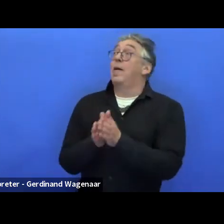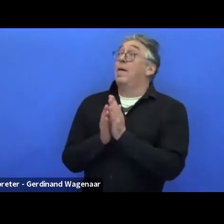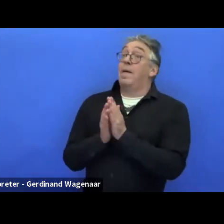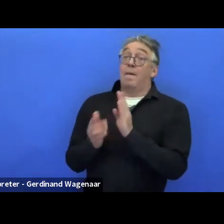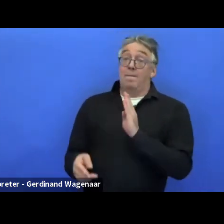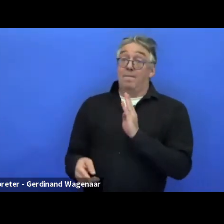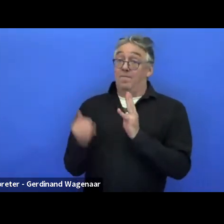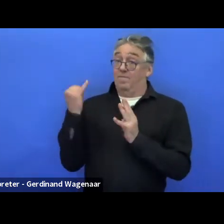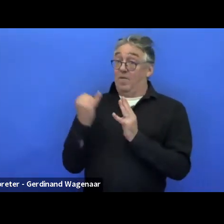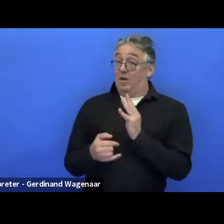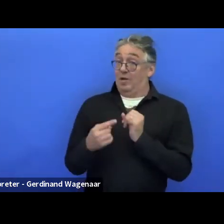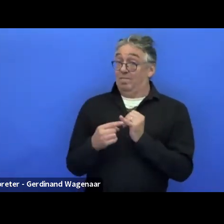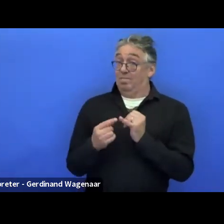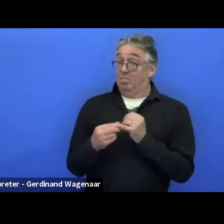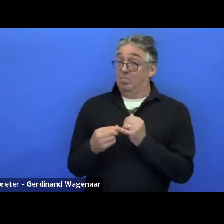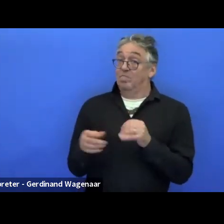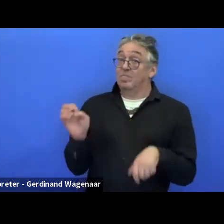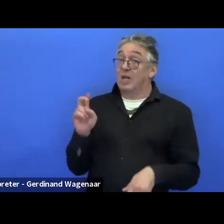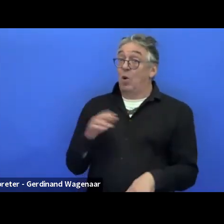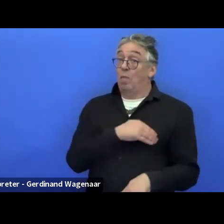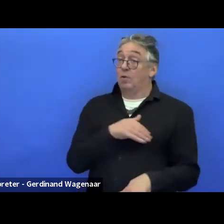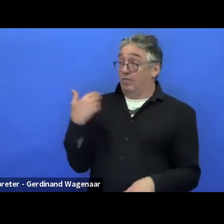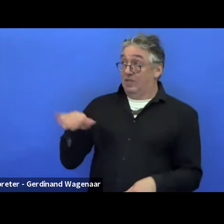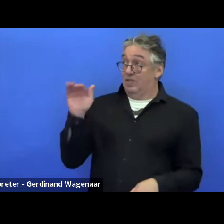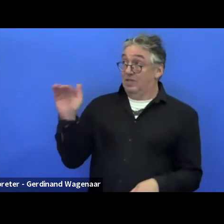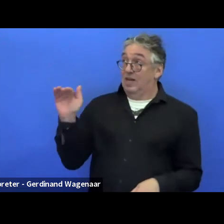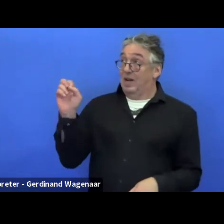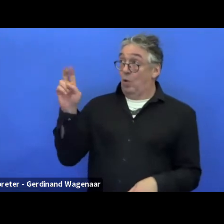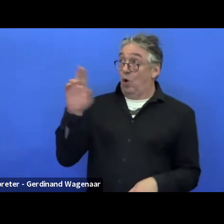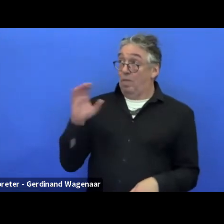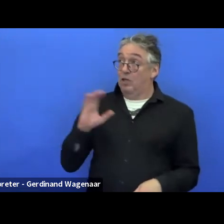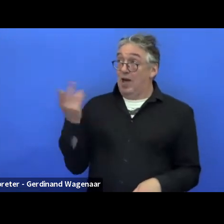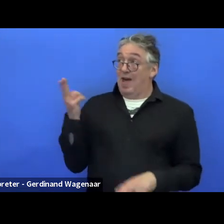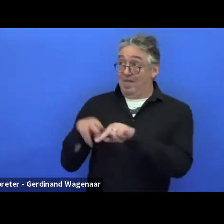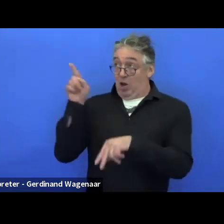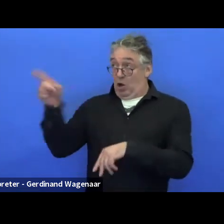if the project receiving European funds support the construction of institutions